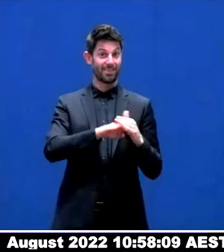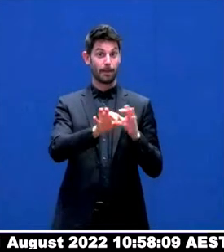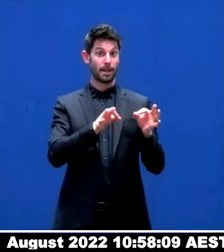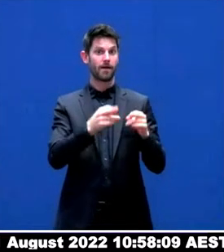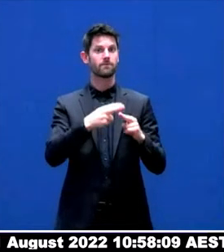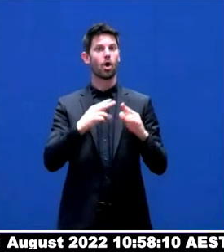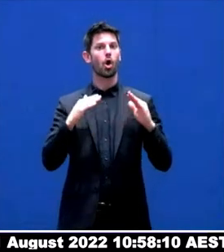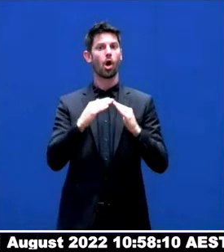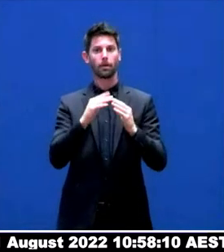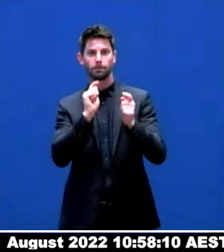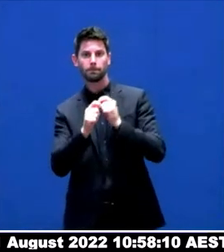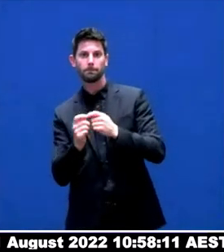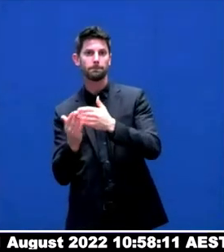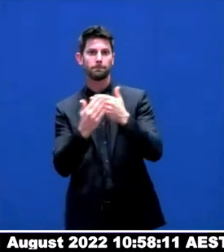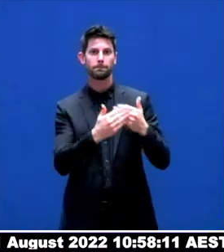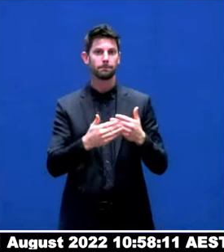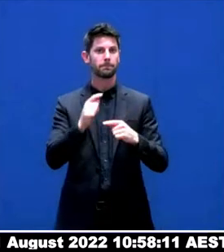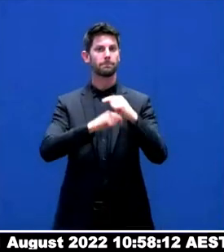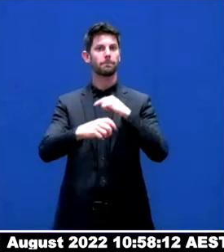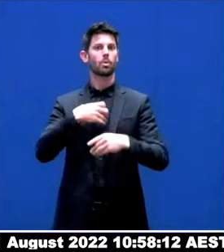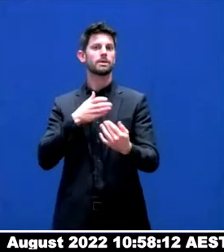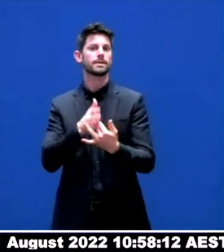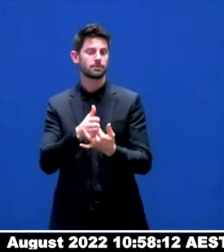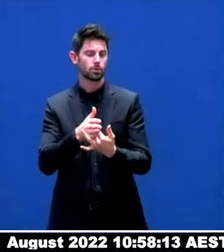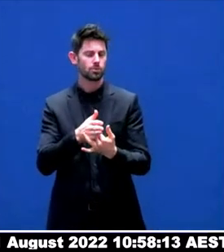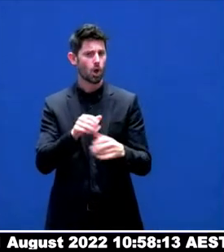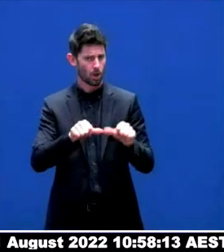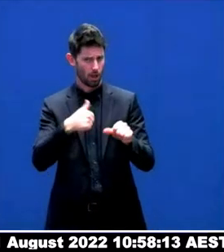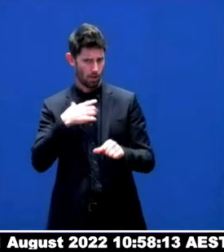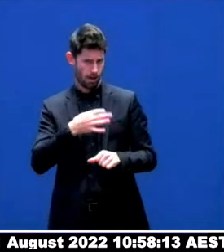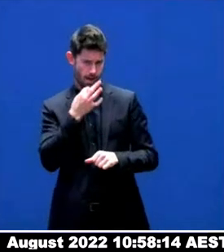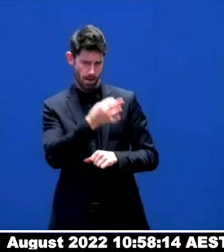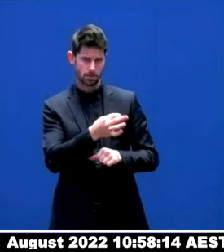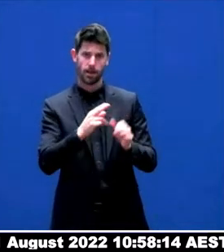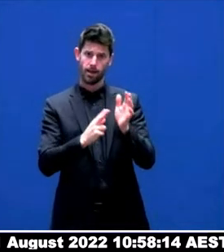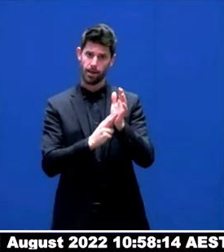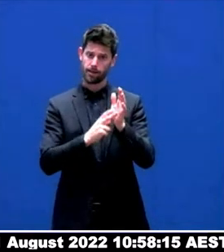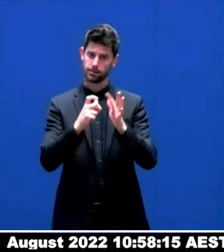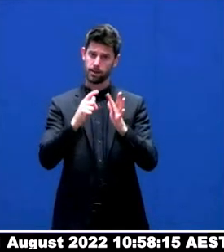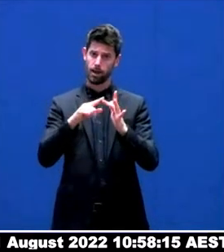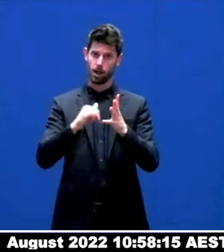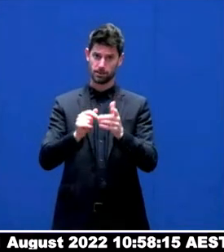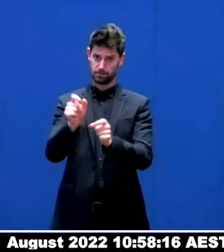Can I ask you this: on - for NDIS participants who require modifications to